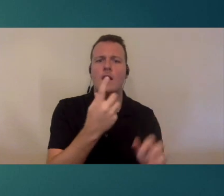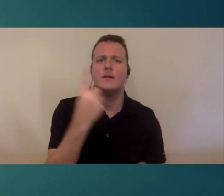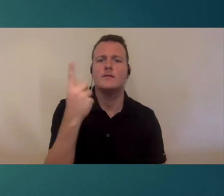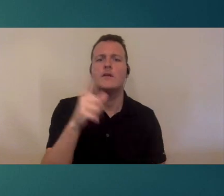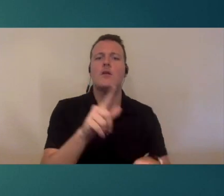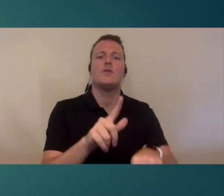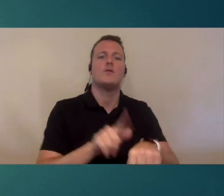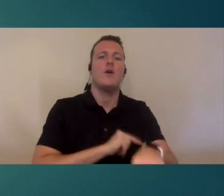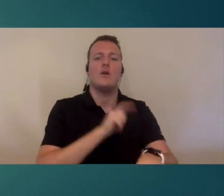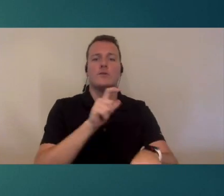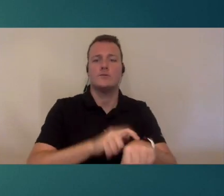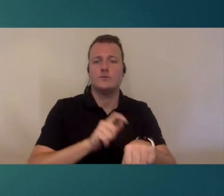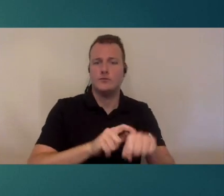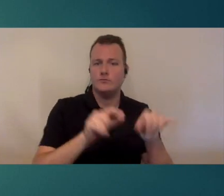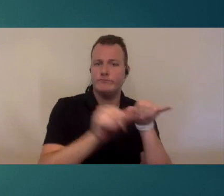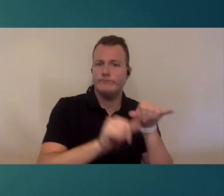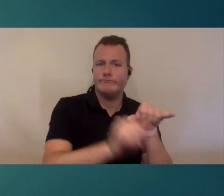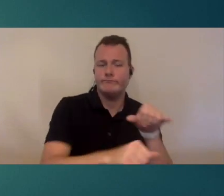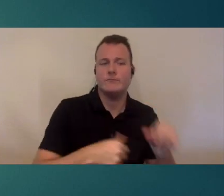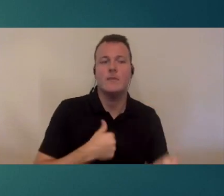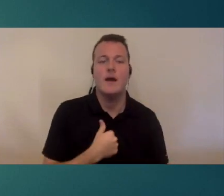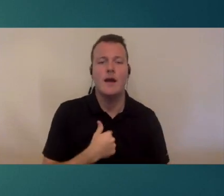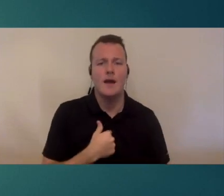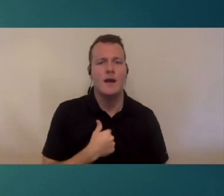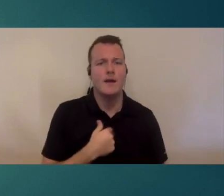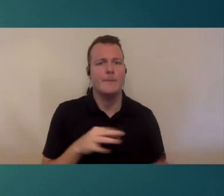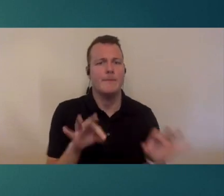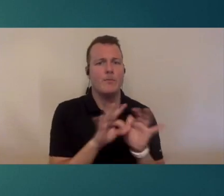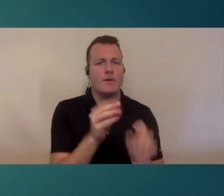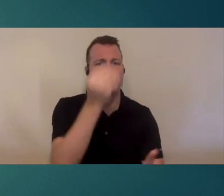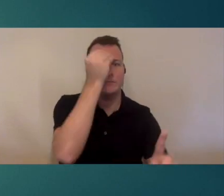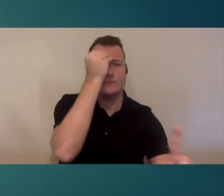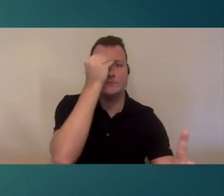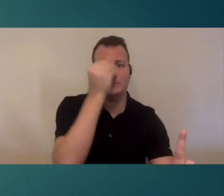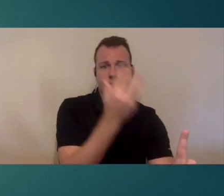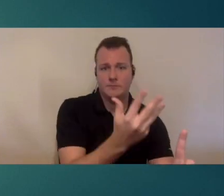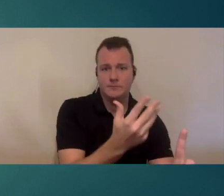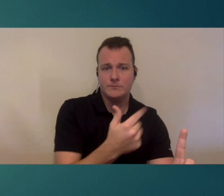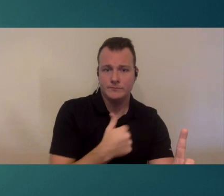know, looking at long term. And so I made sure to let him know that you know,